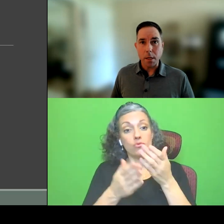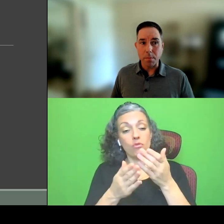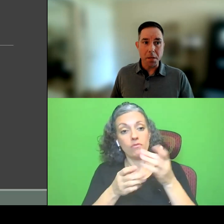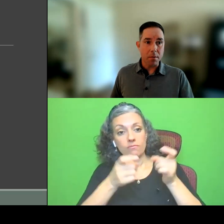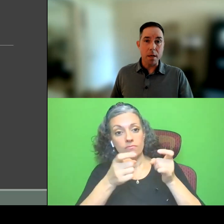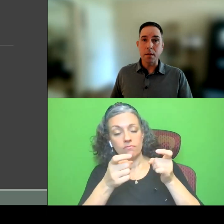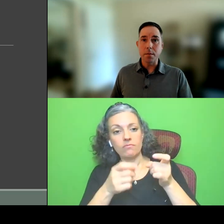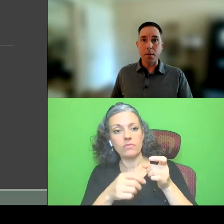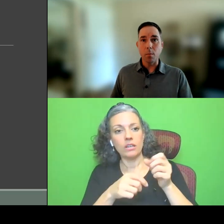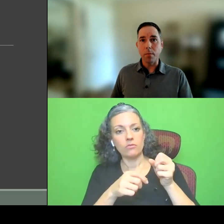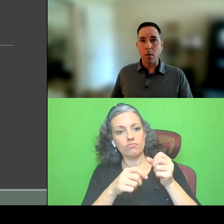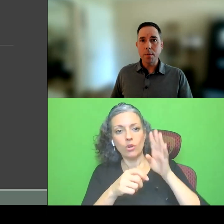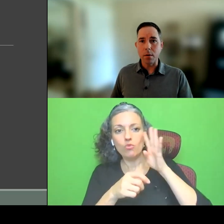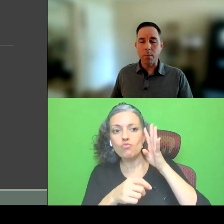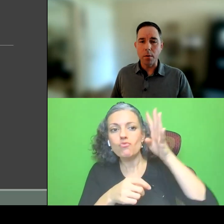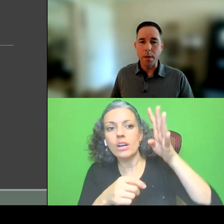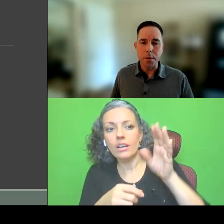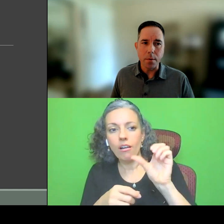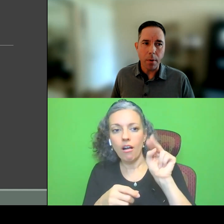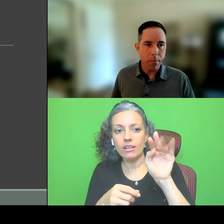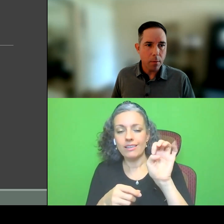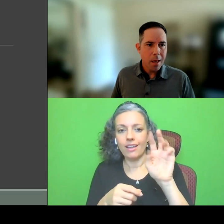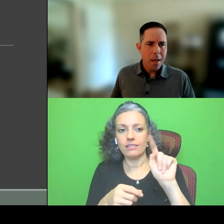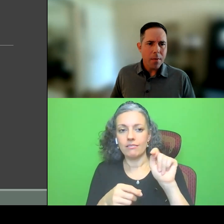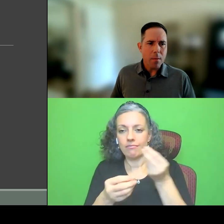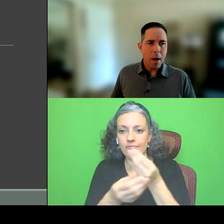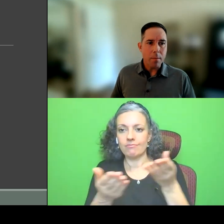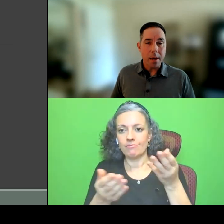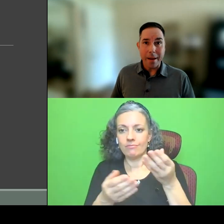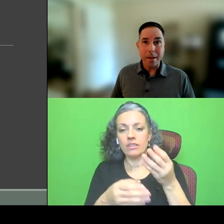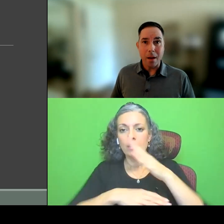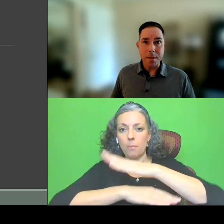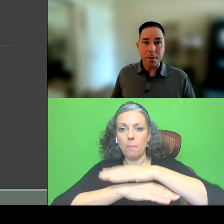They could be creating those fillable forms that are uploaded to the platform, they might be adding content